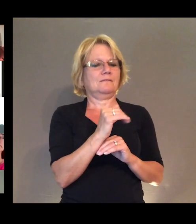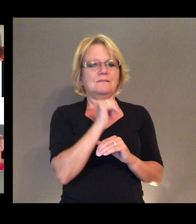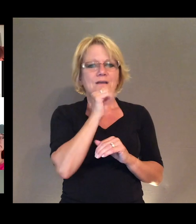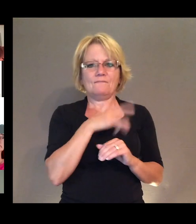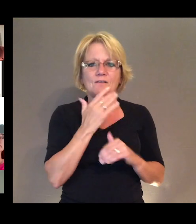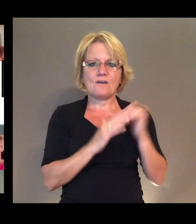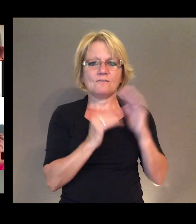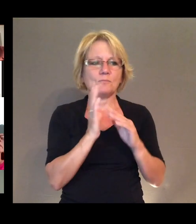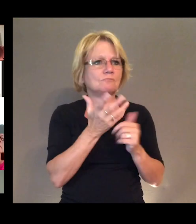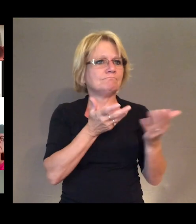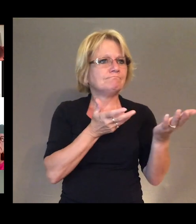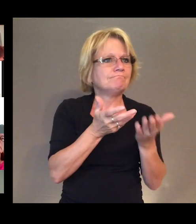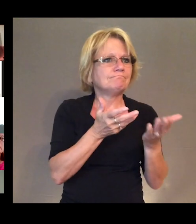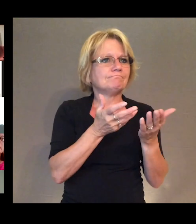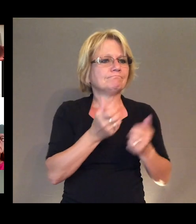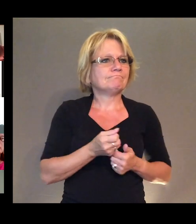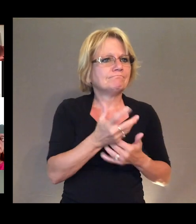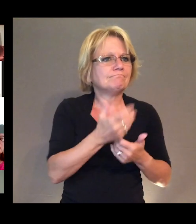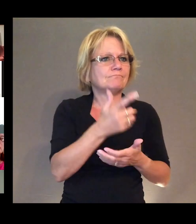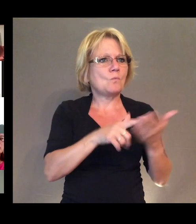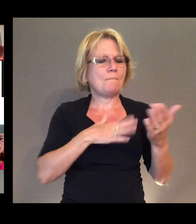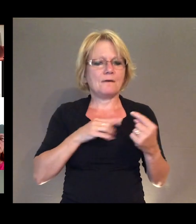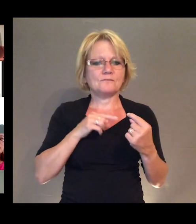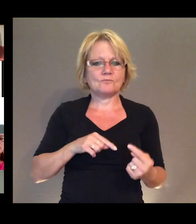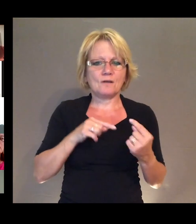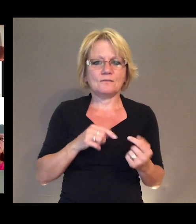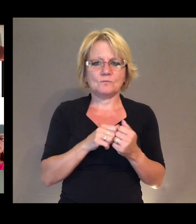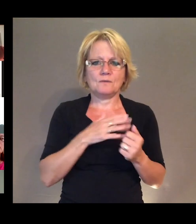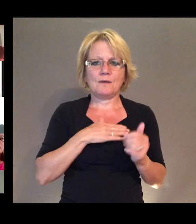about what I was struggling with during my undergraduate career.